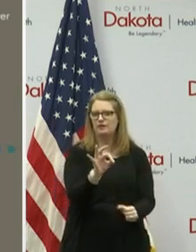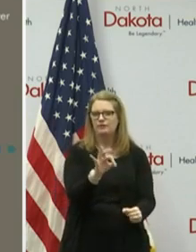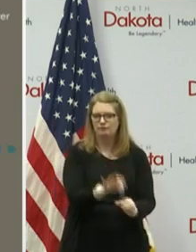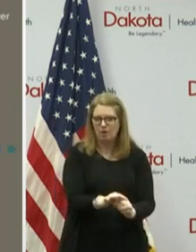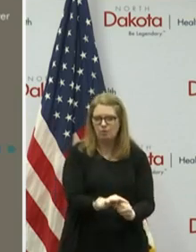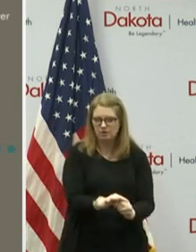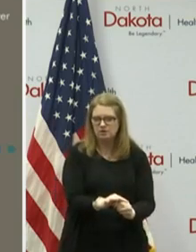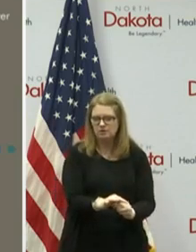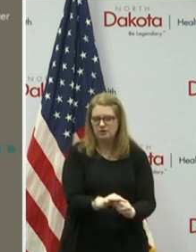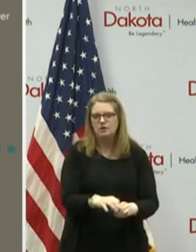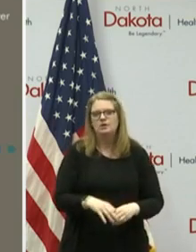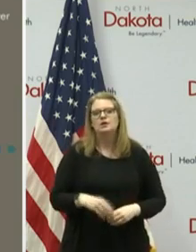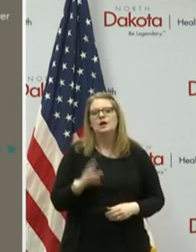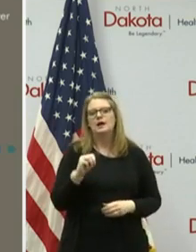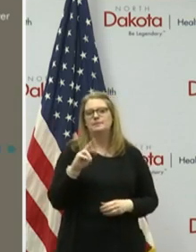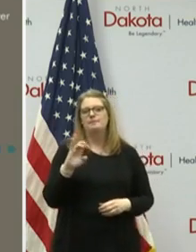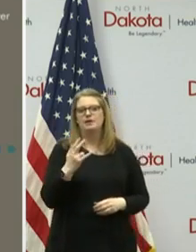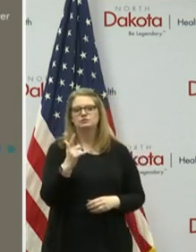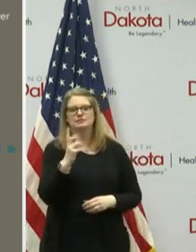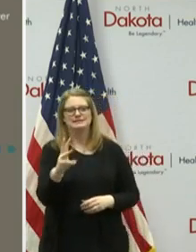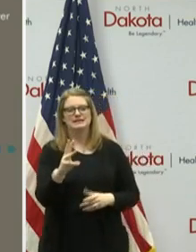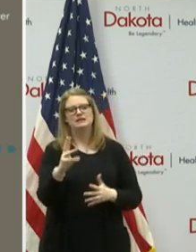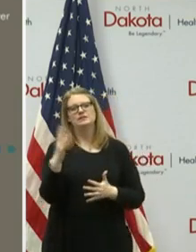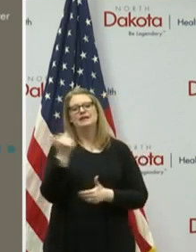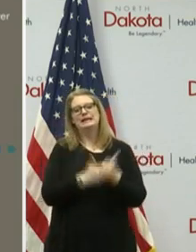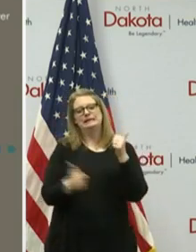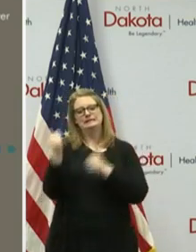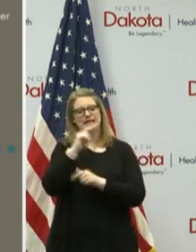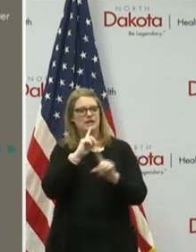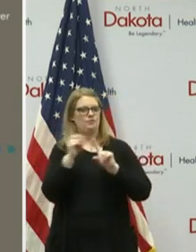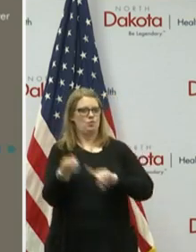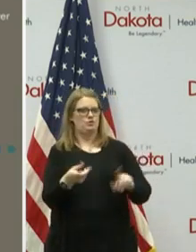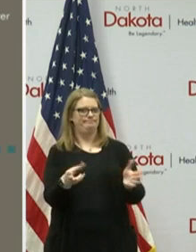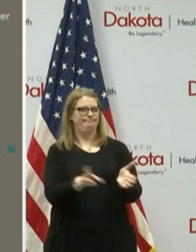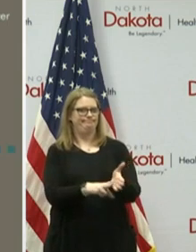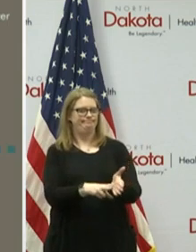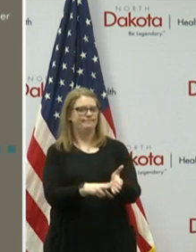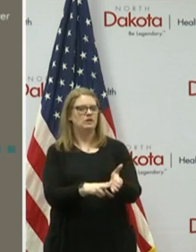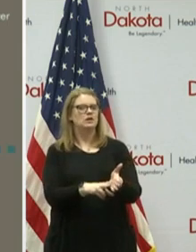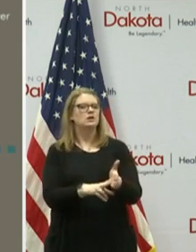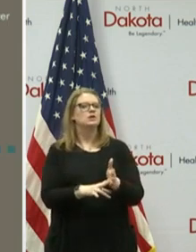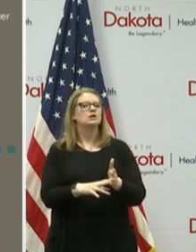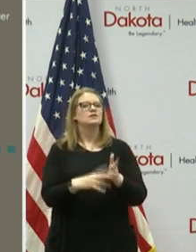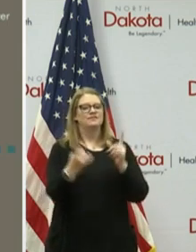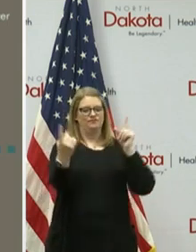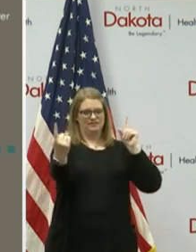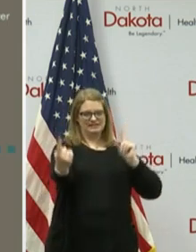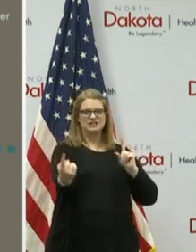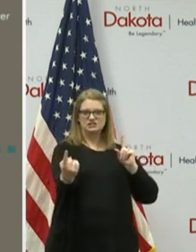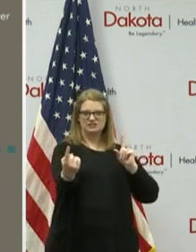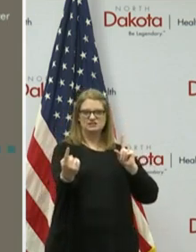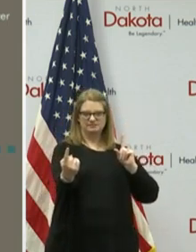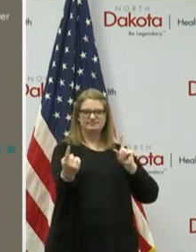FALL BY THE WAYSIDE BUT ONE THING WE CERTAINLY DO NOT WANT TO IGNORE IS THE MOST SACRED ASPECTS OF DEMOCRACY AND THAT